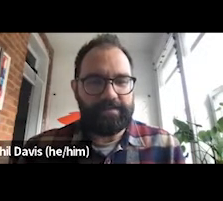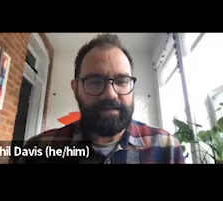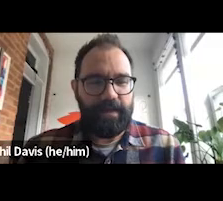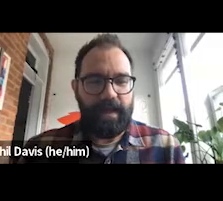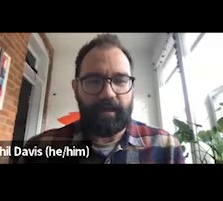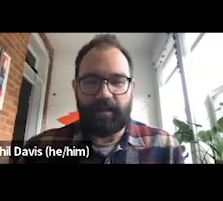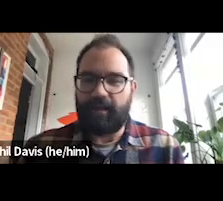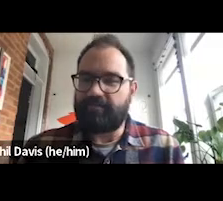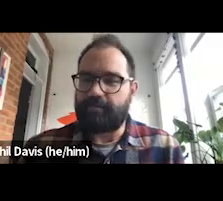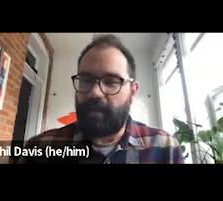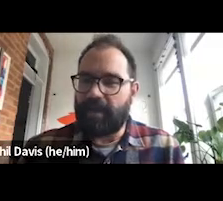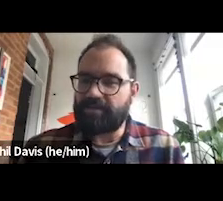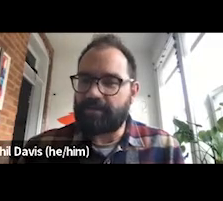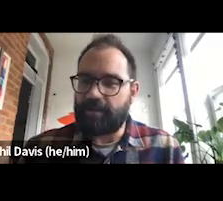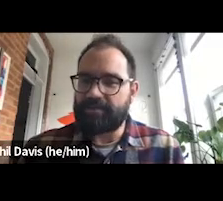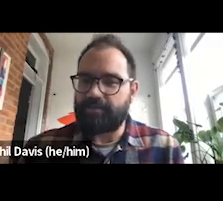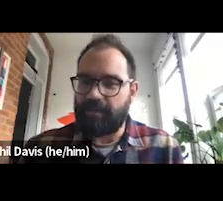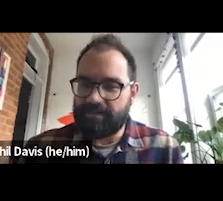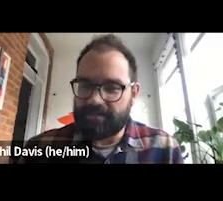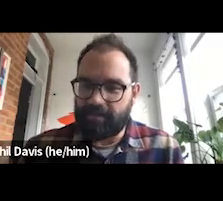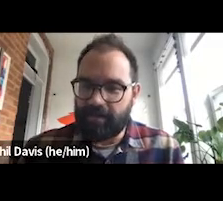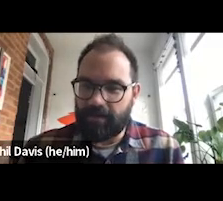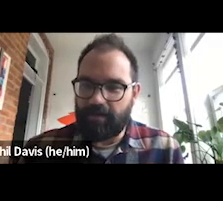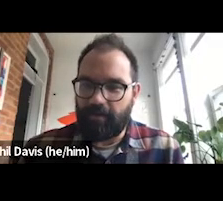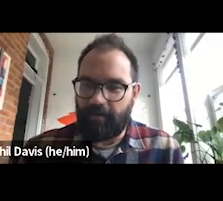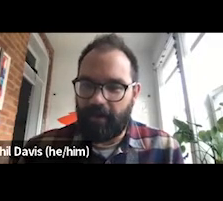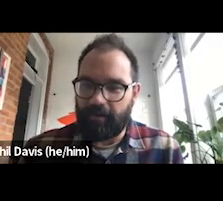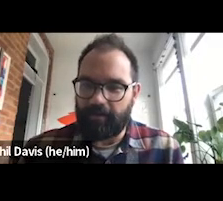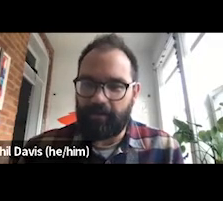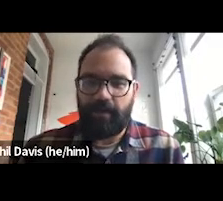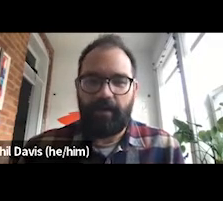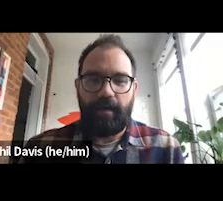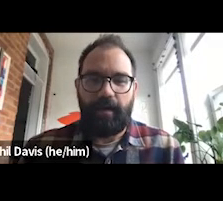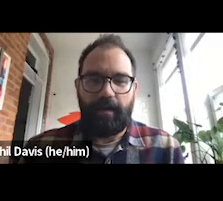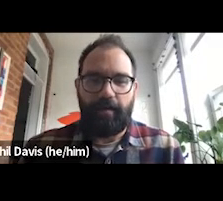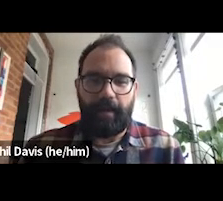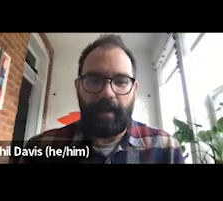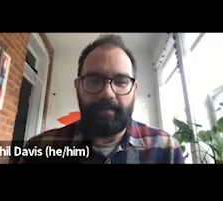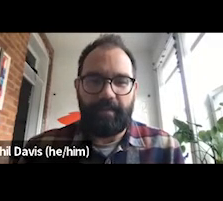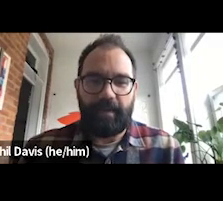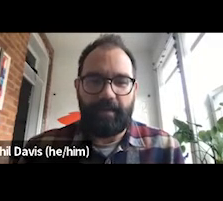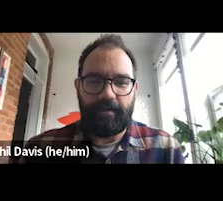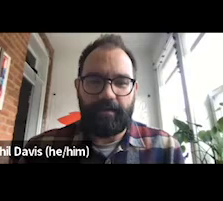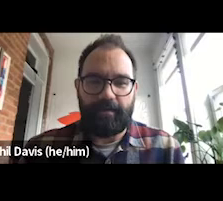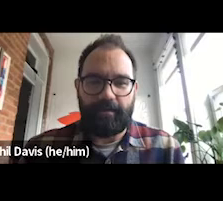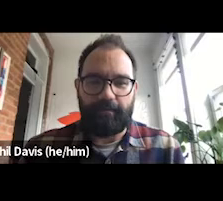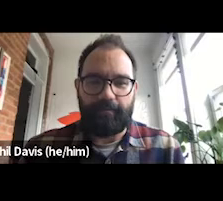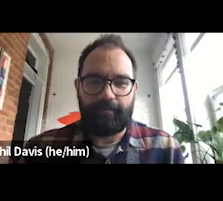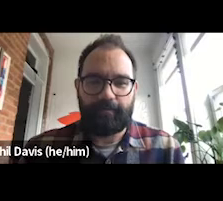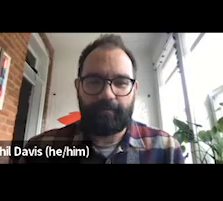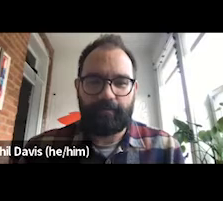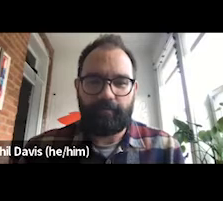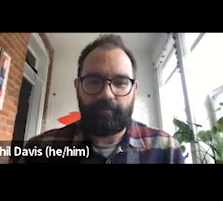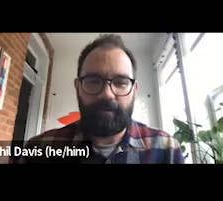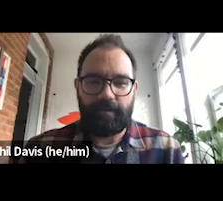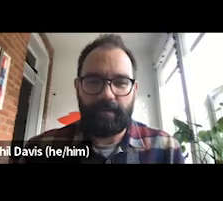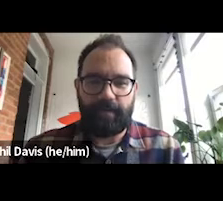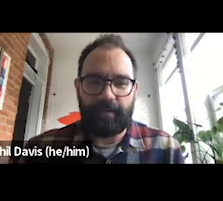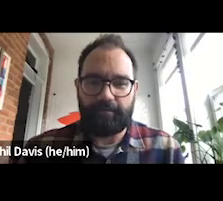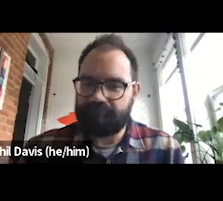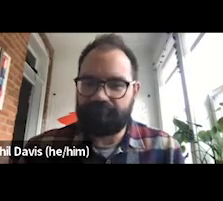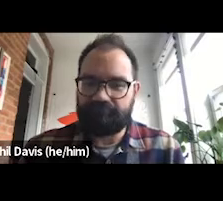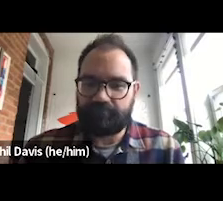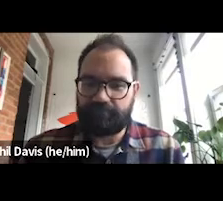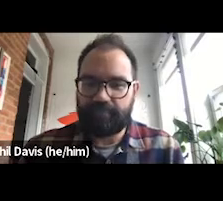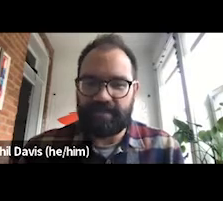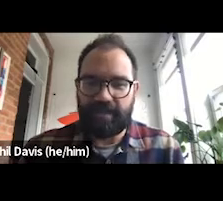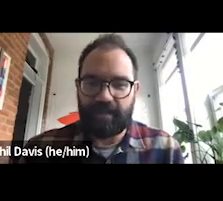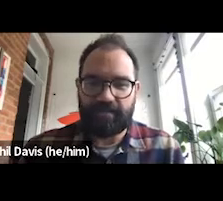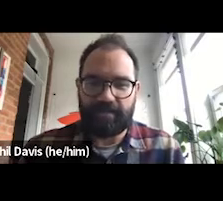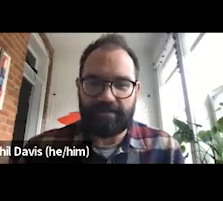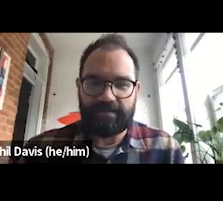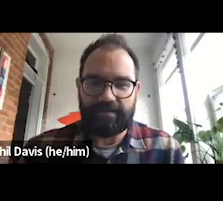And so yeah I gave back story, history about it, and then really like digging into these